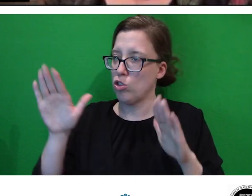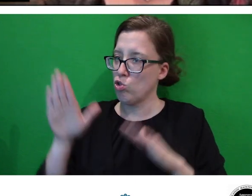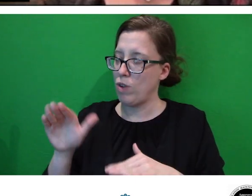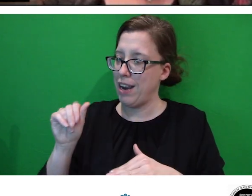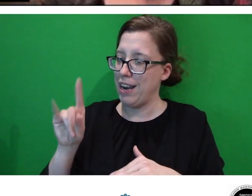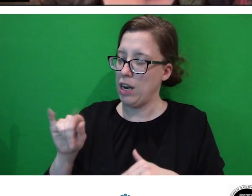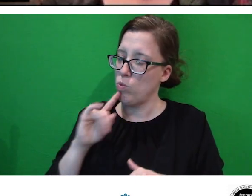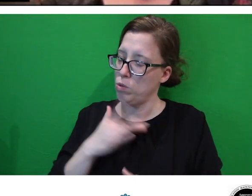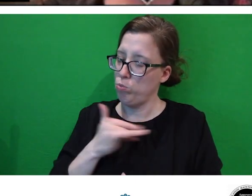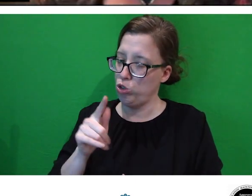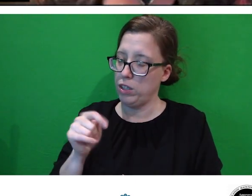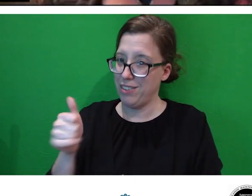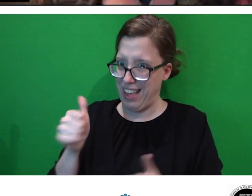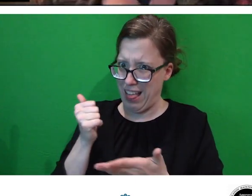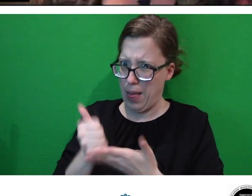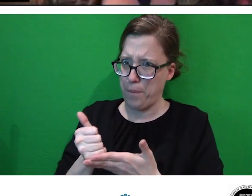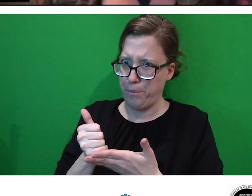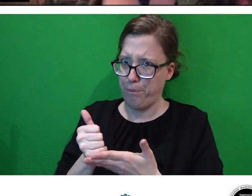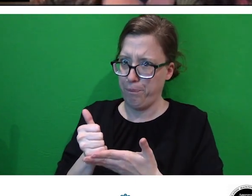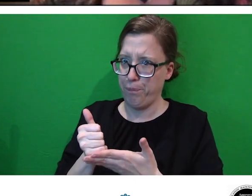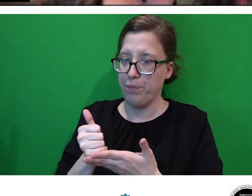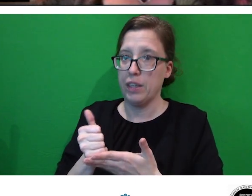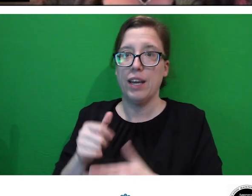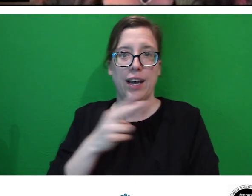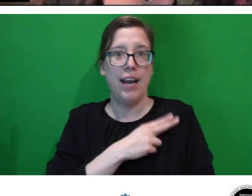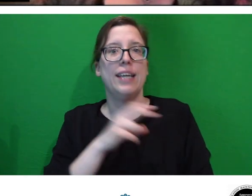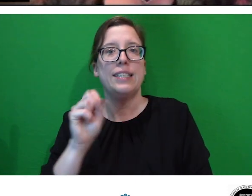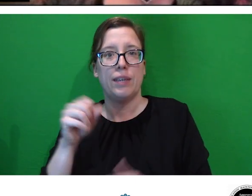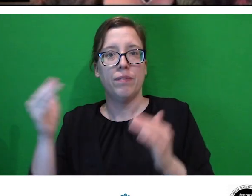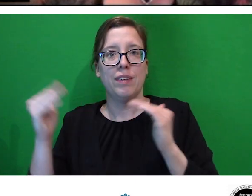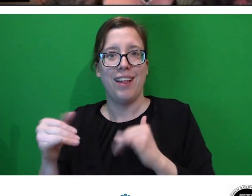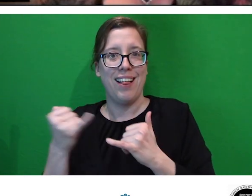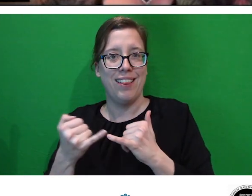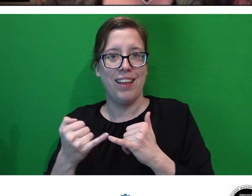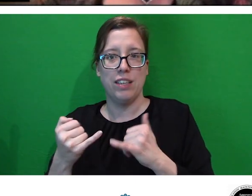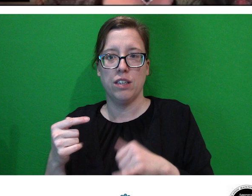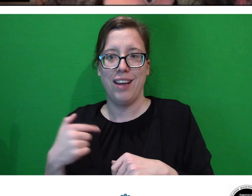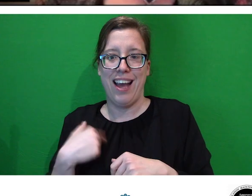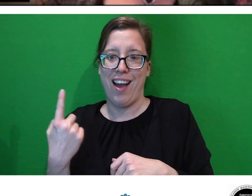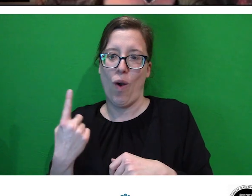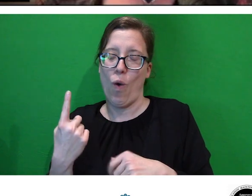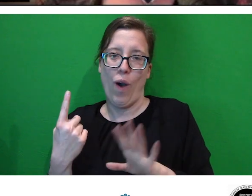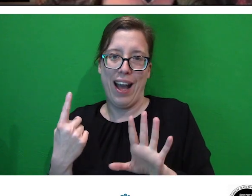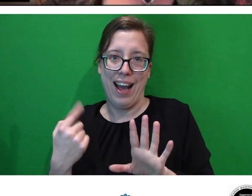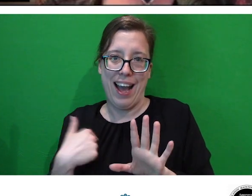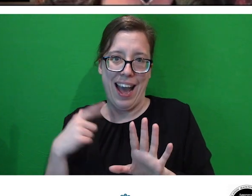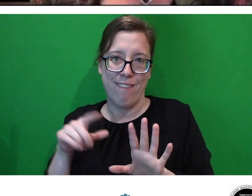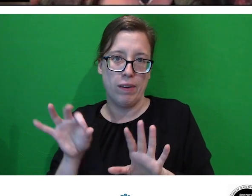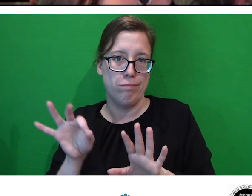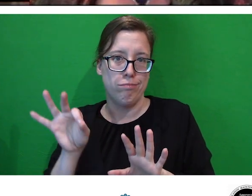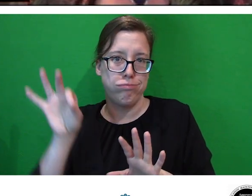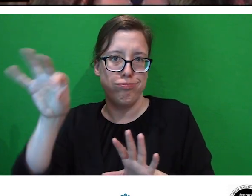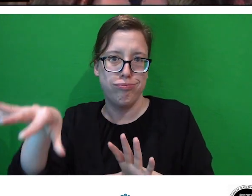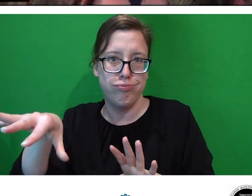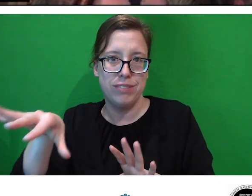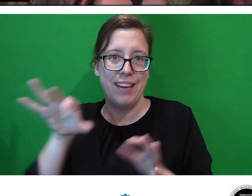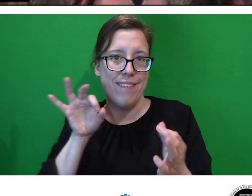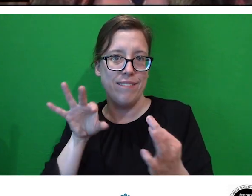the kids may have nothing. And we've got to give them something to hold on to. It's a great question, Andy. I appreciate it. Does that help?